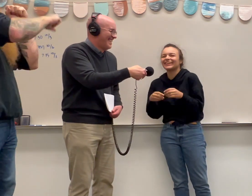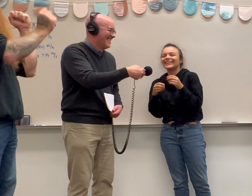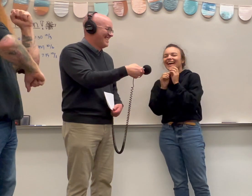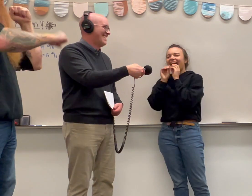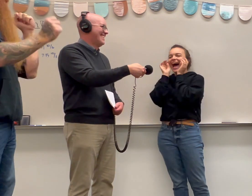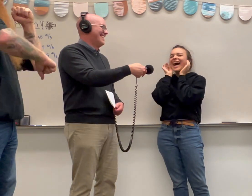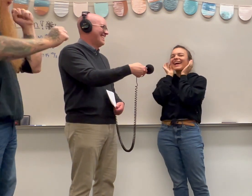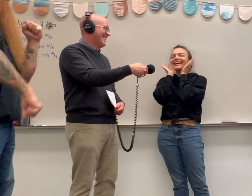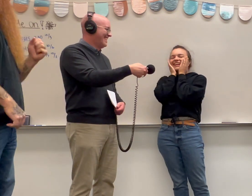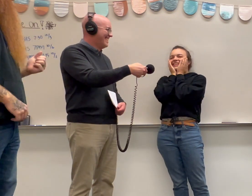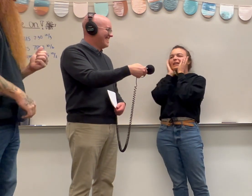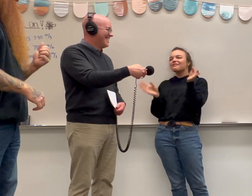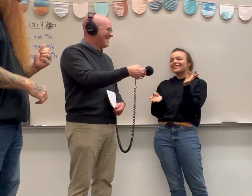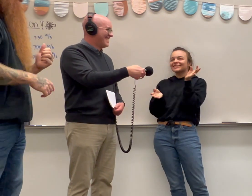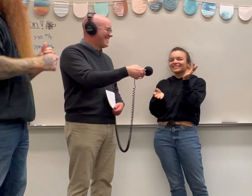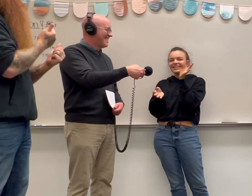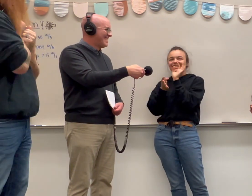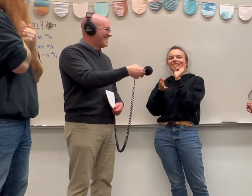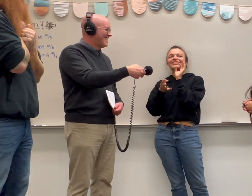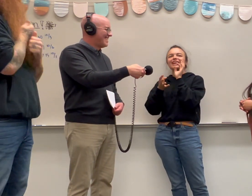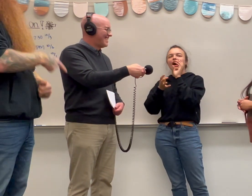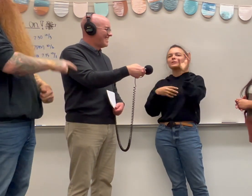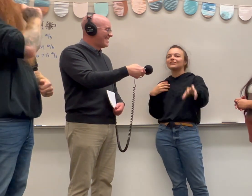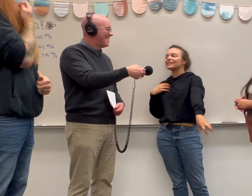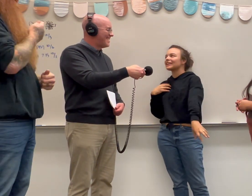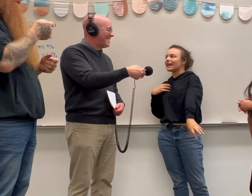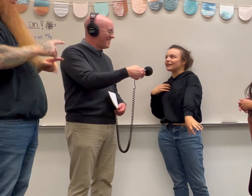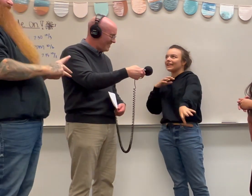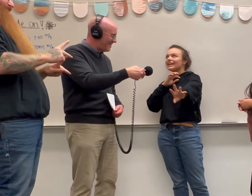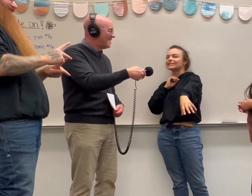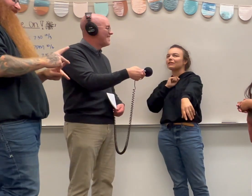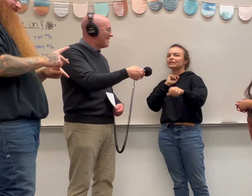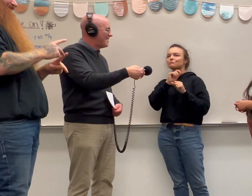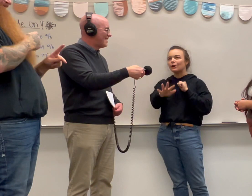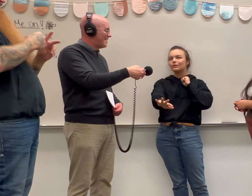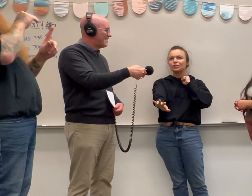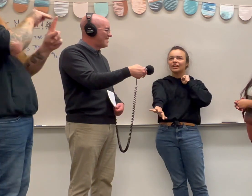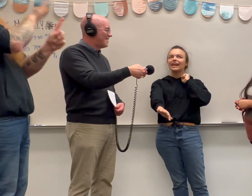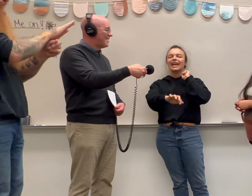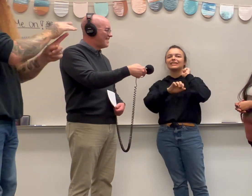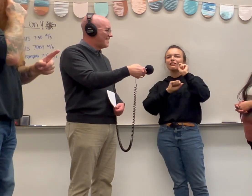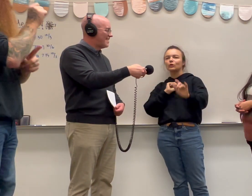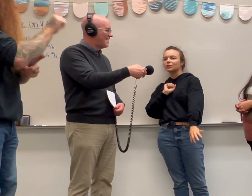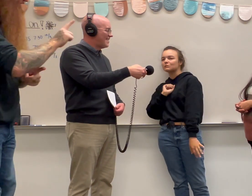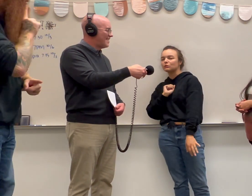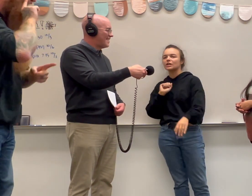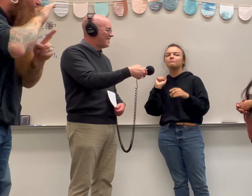so I love that this was such a cool opportunity to get ASL exposure and Deaf culture exposure